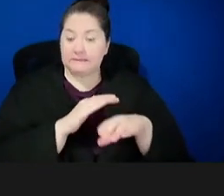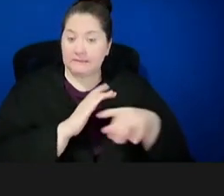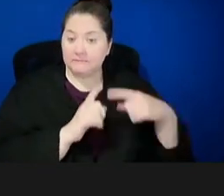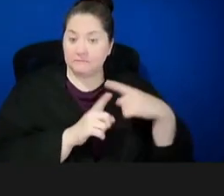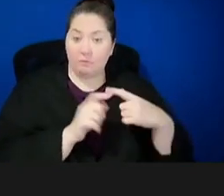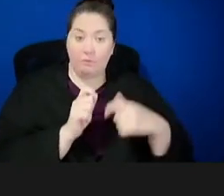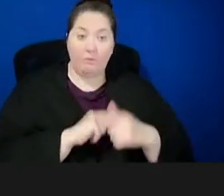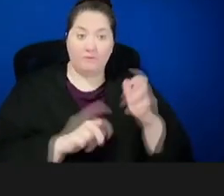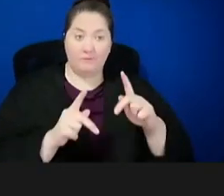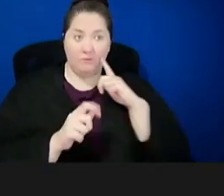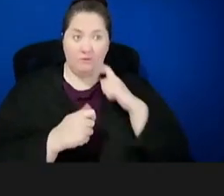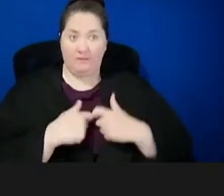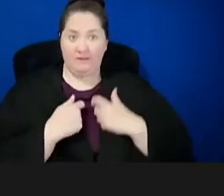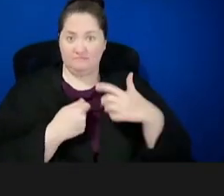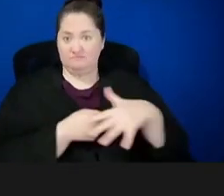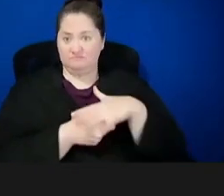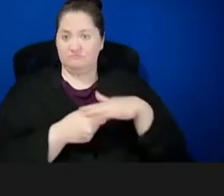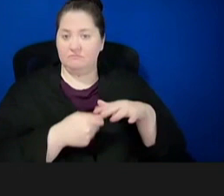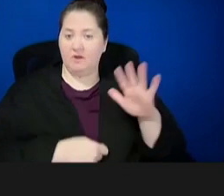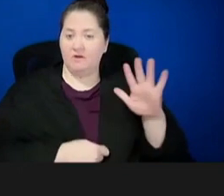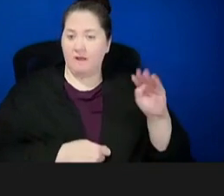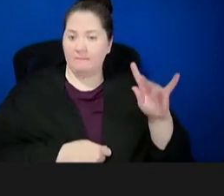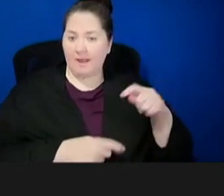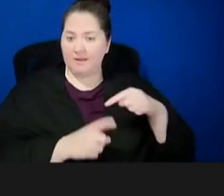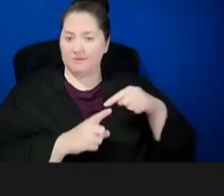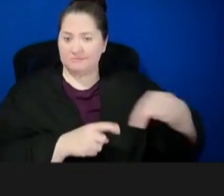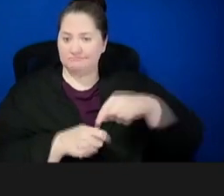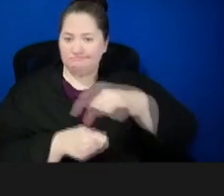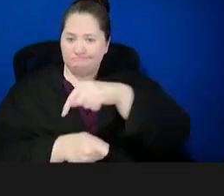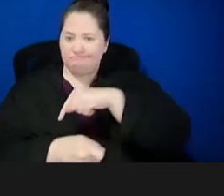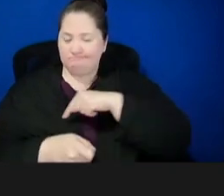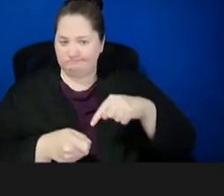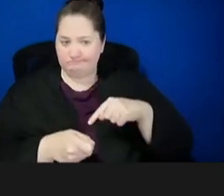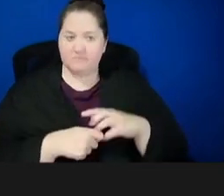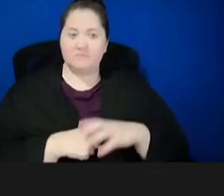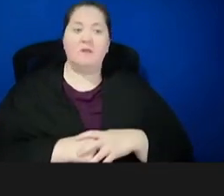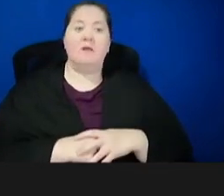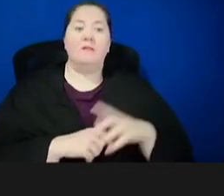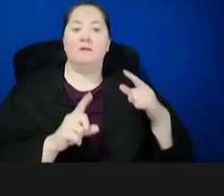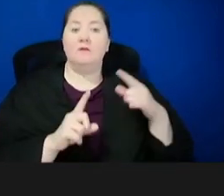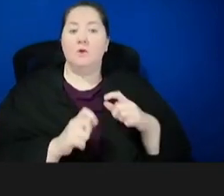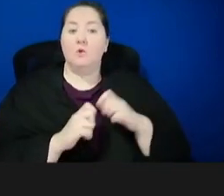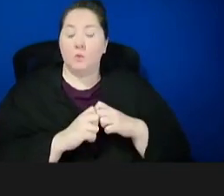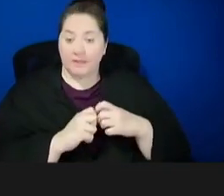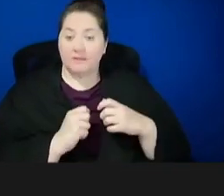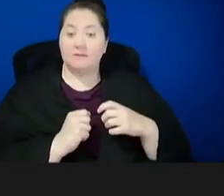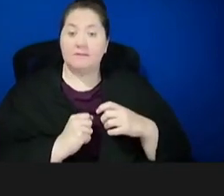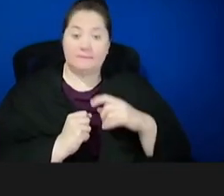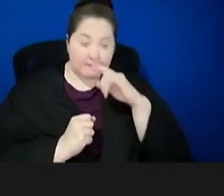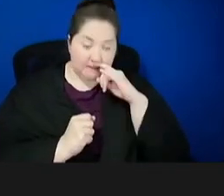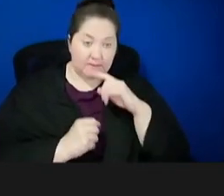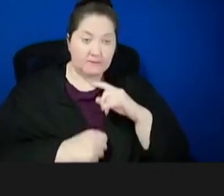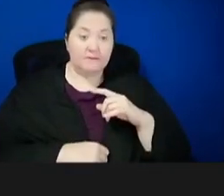lives within five miles of a pharmacy. But this is within pediatrics when in 2020 ACT